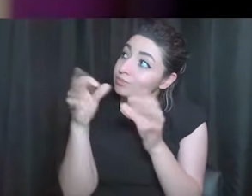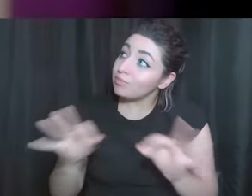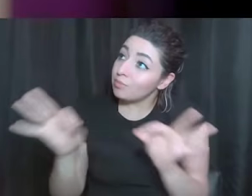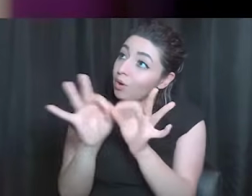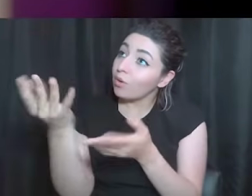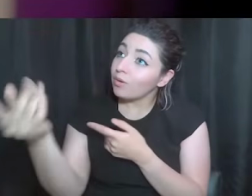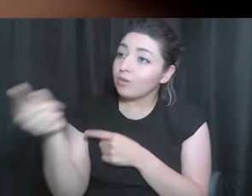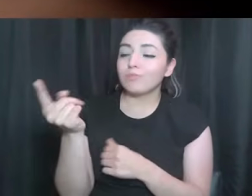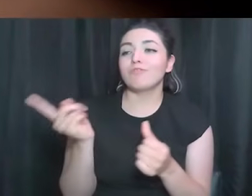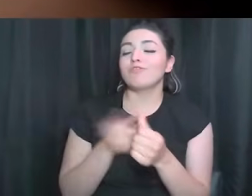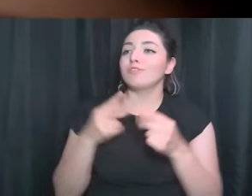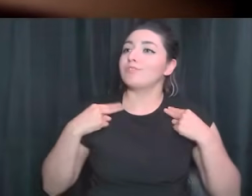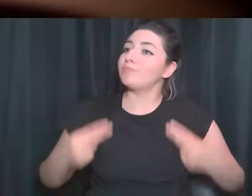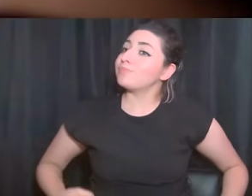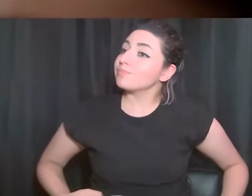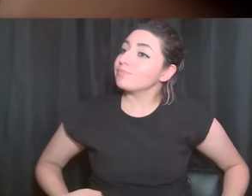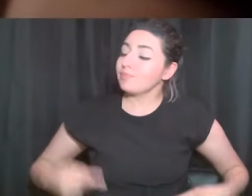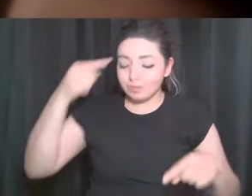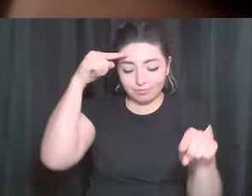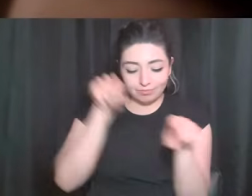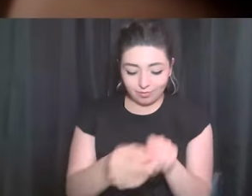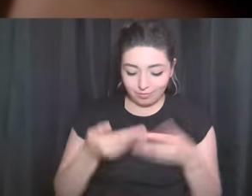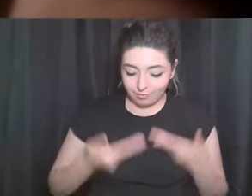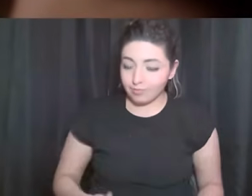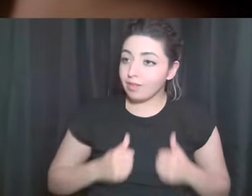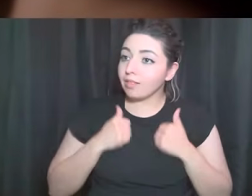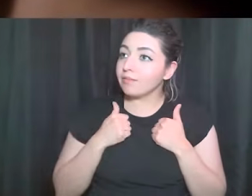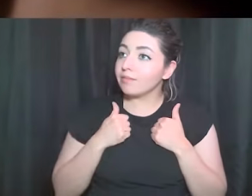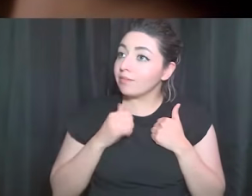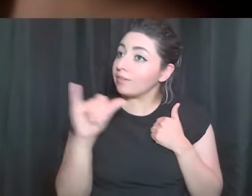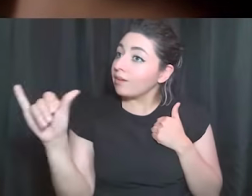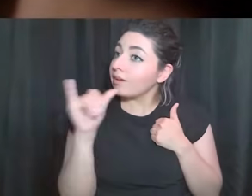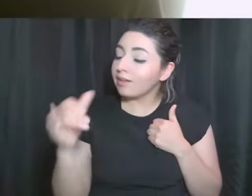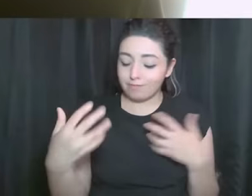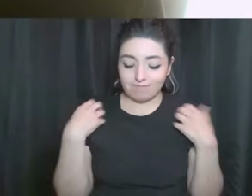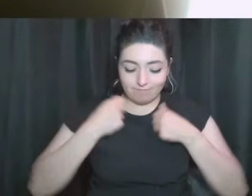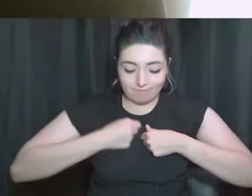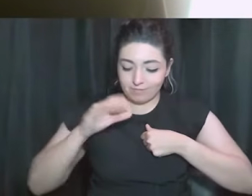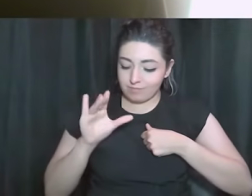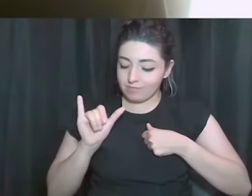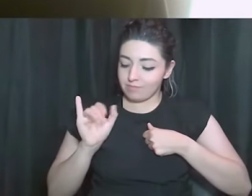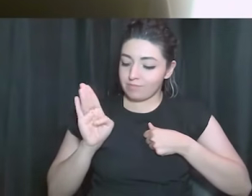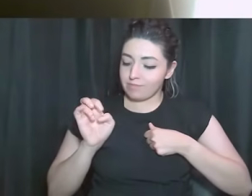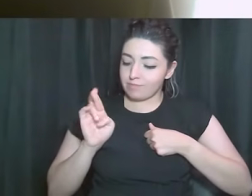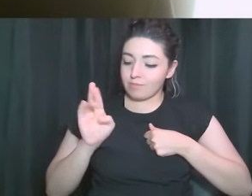What I remember about that day is how you were the first human to agree that I was alive. It was the day that I abandoned